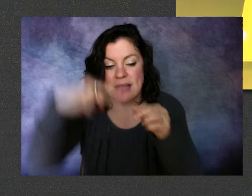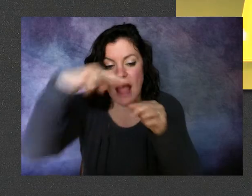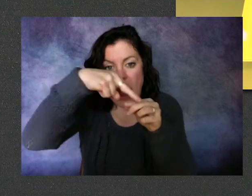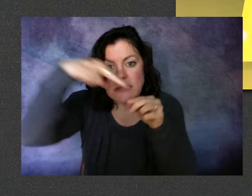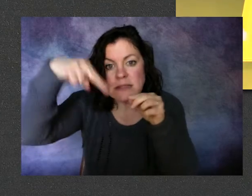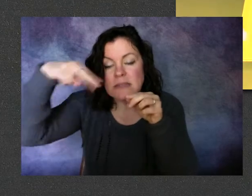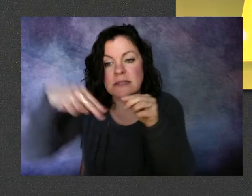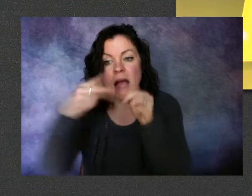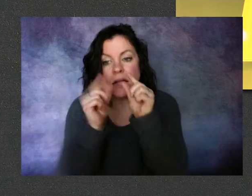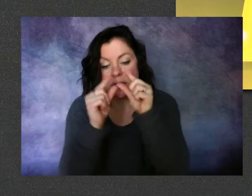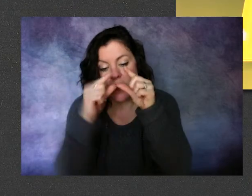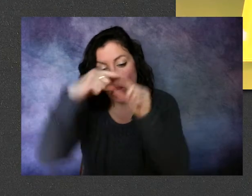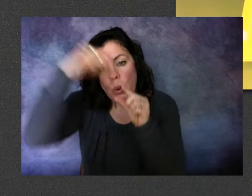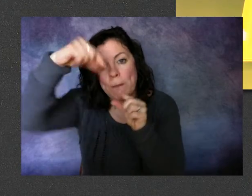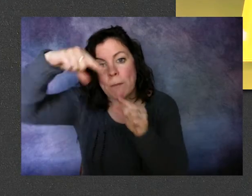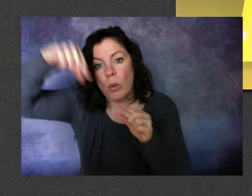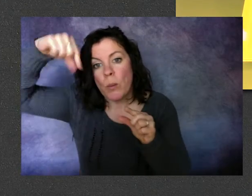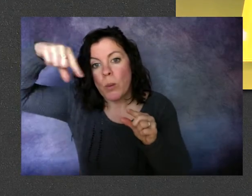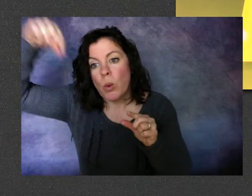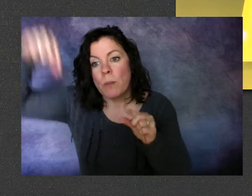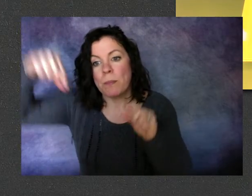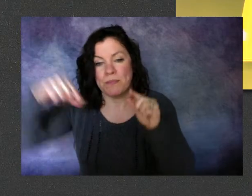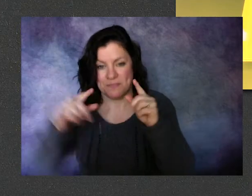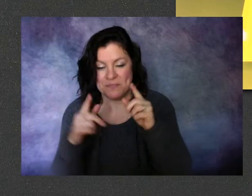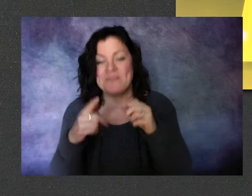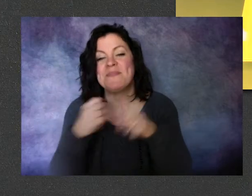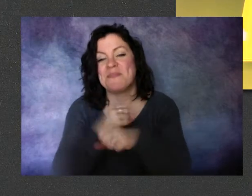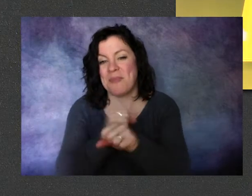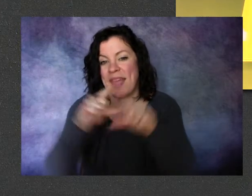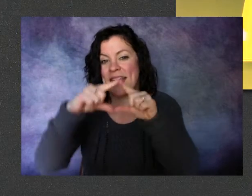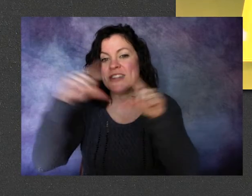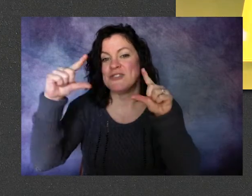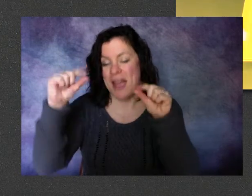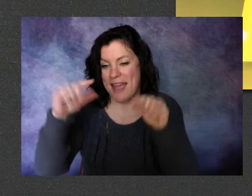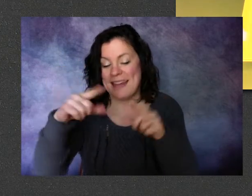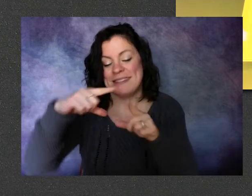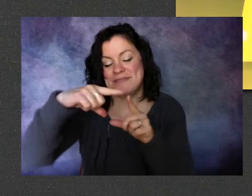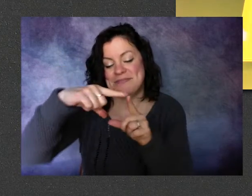and I need to cut some triangles out of the top of my hat.